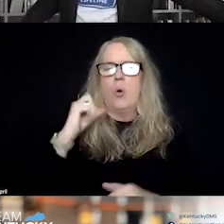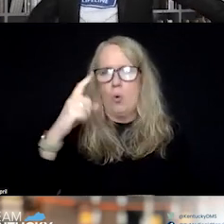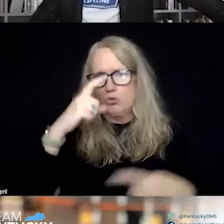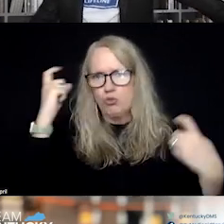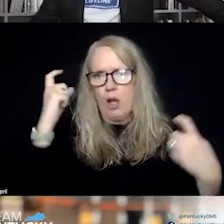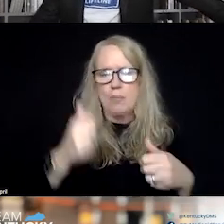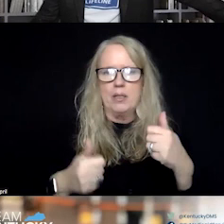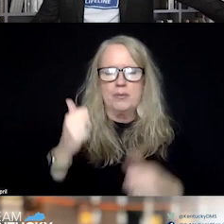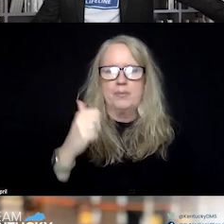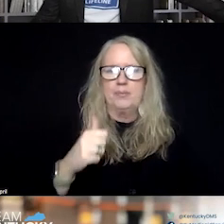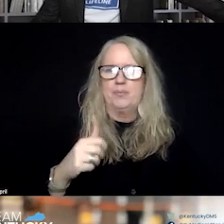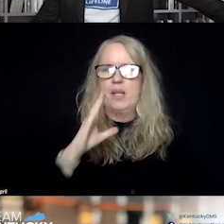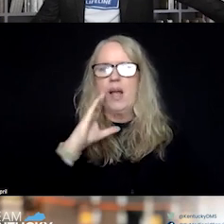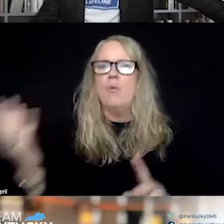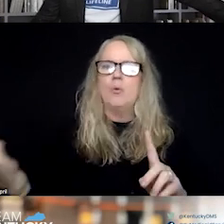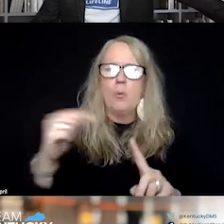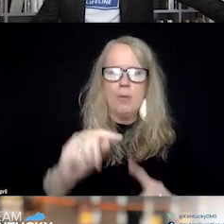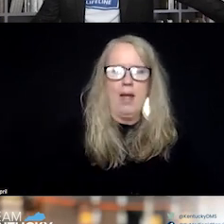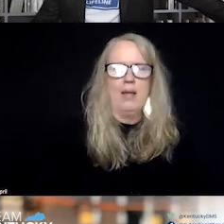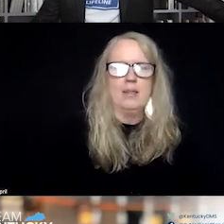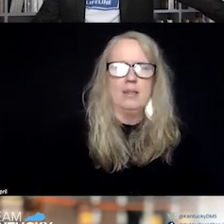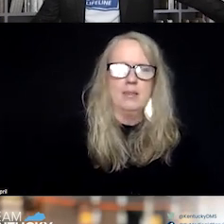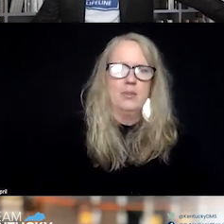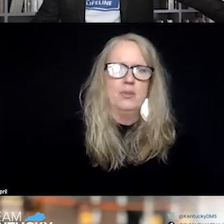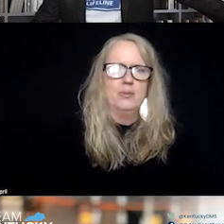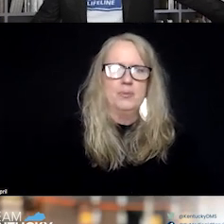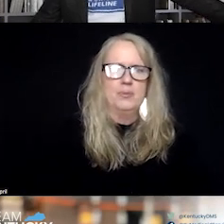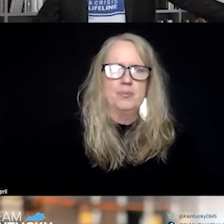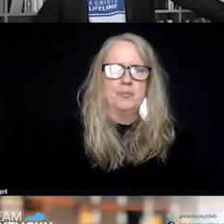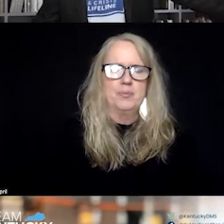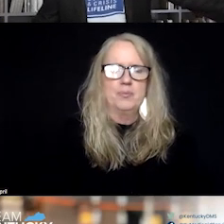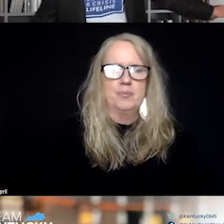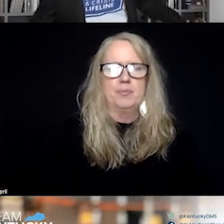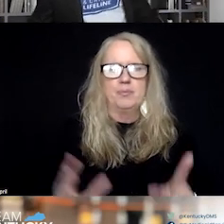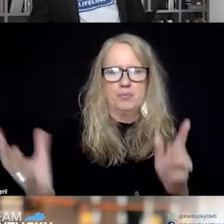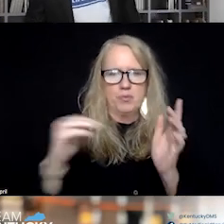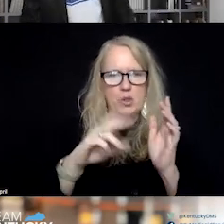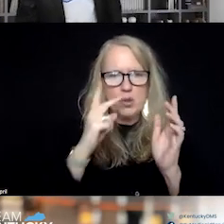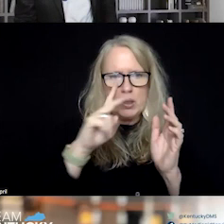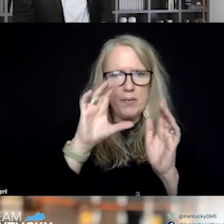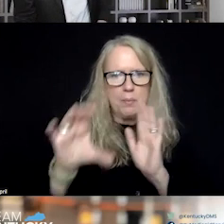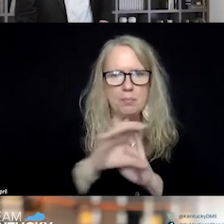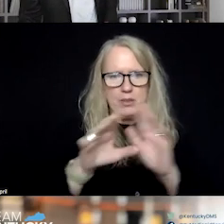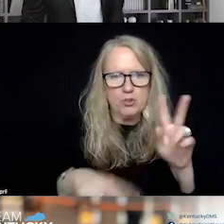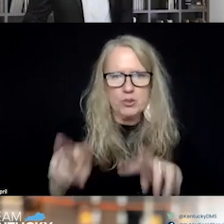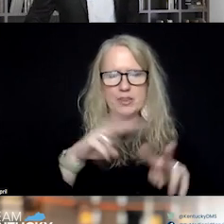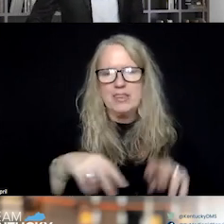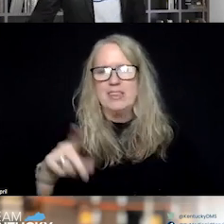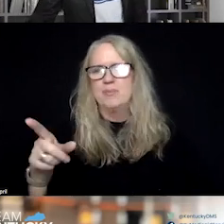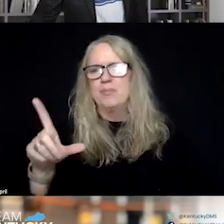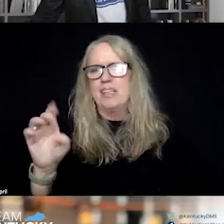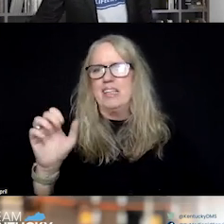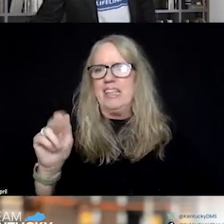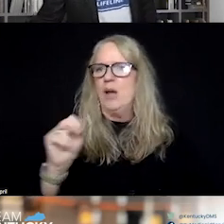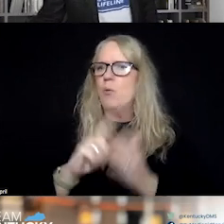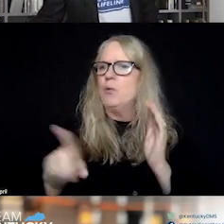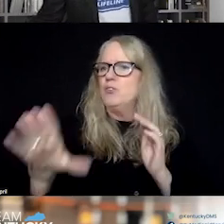WILL GO BACK TO THE PICTURE. GIVE US YOUR THOUGHTS ON THAT OR WHETHER YOU